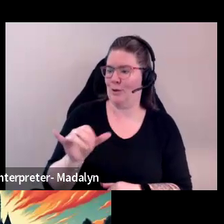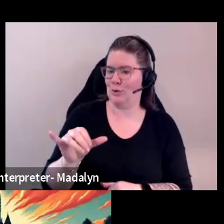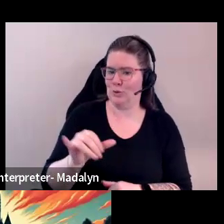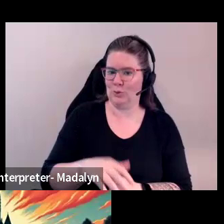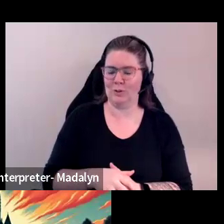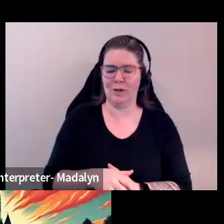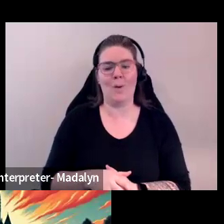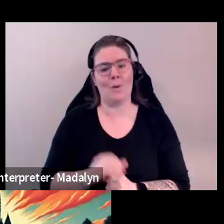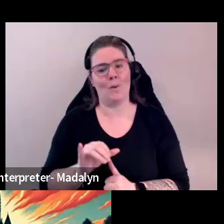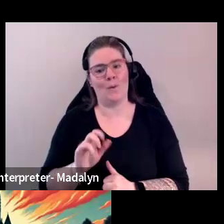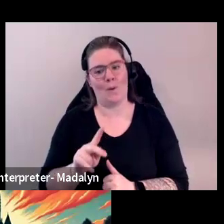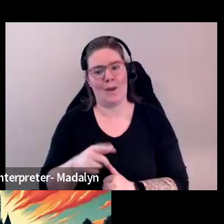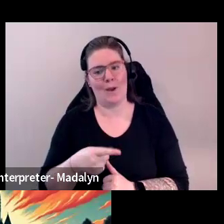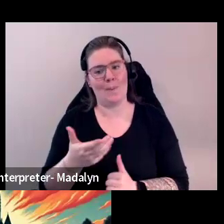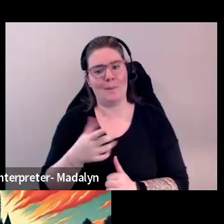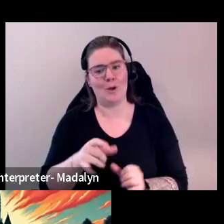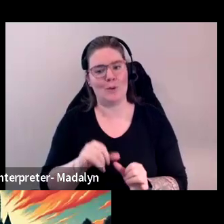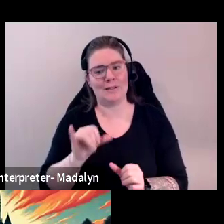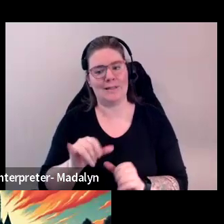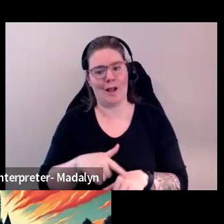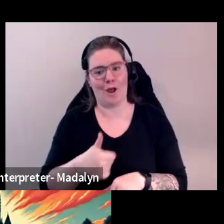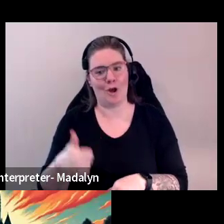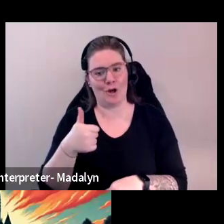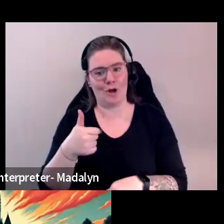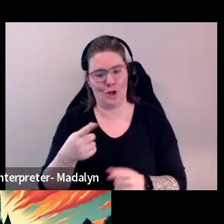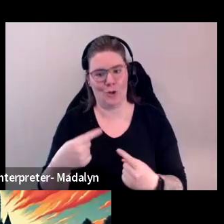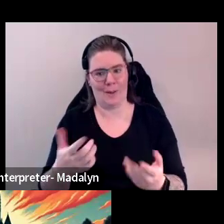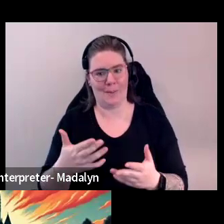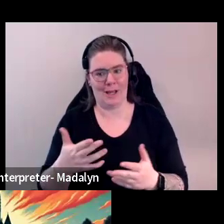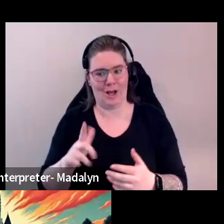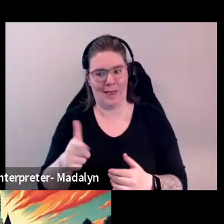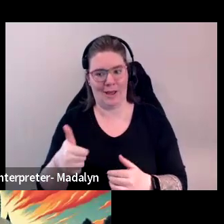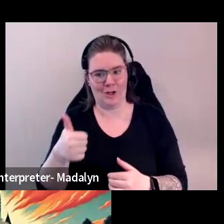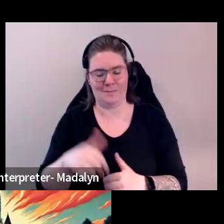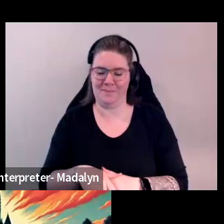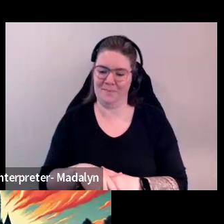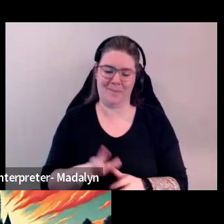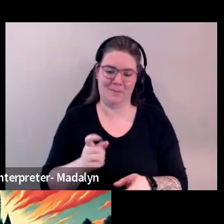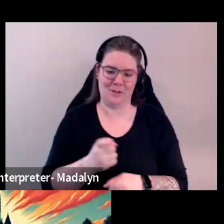Brooke Wilson (she/her): Oh, okay. So maybe you hung out longer, cause you were later to this one than I. I'm just kidding but it's